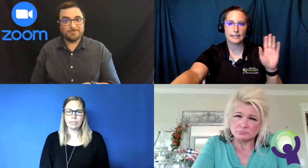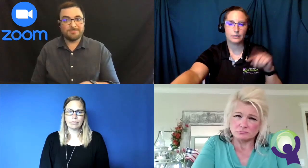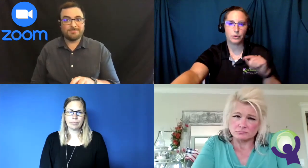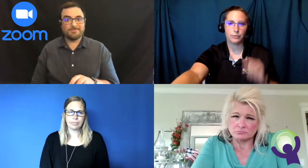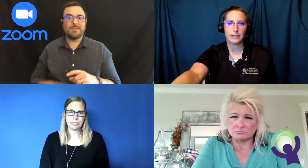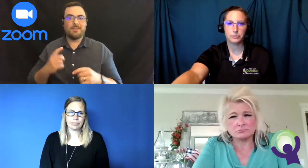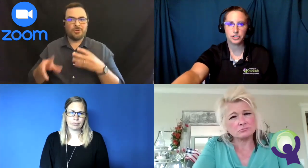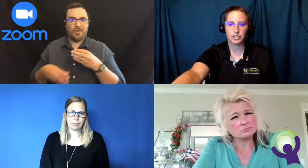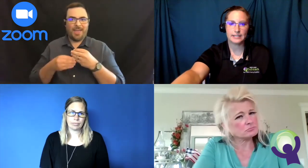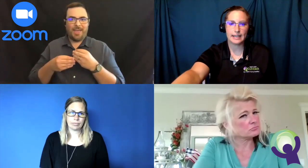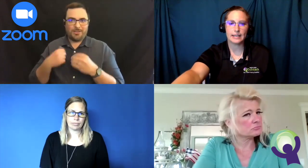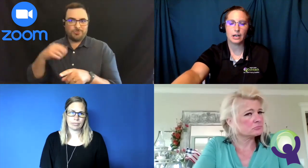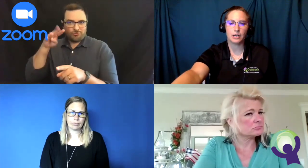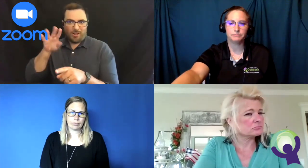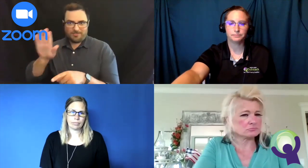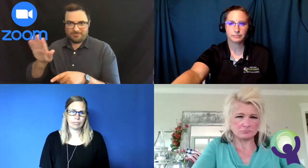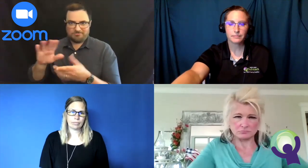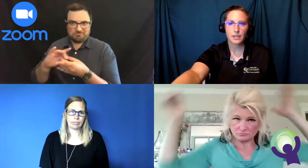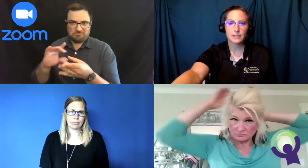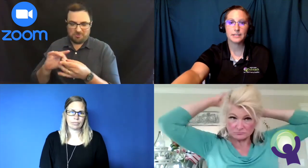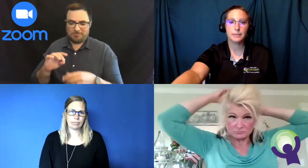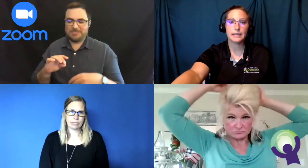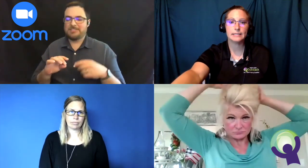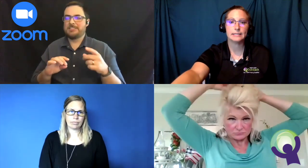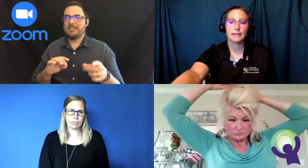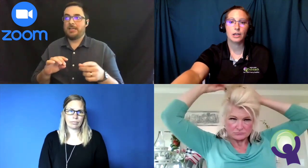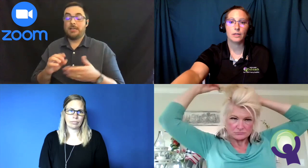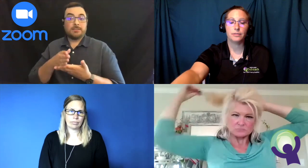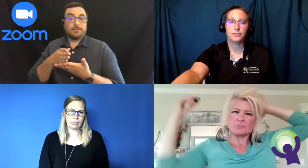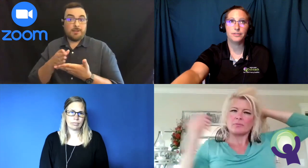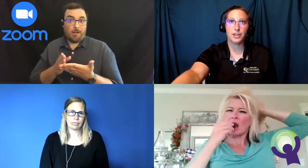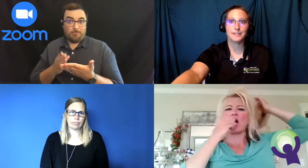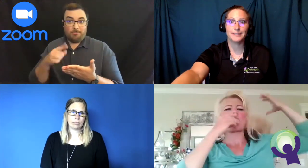to what Ronda was just saying, some kids, their stim